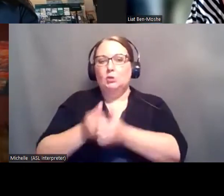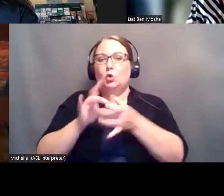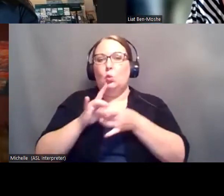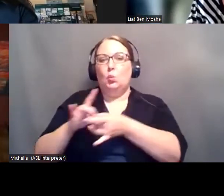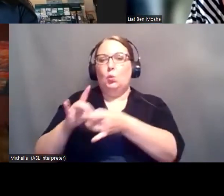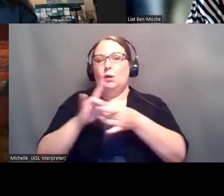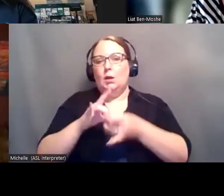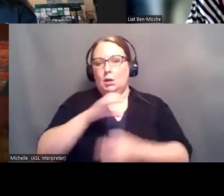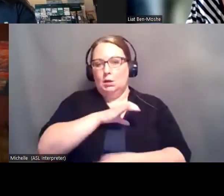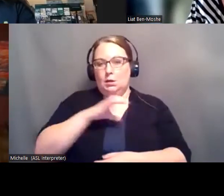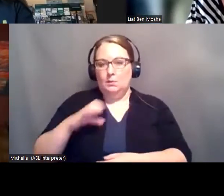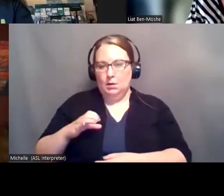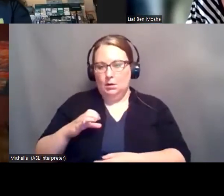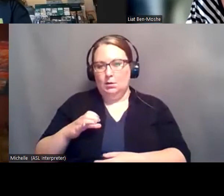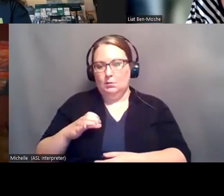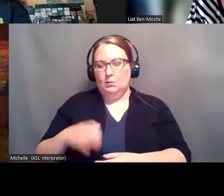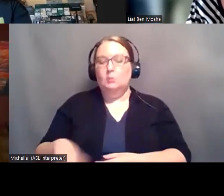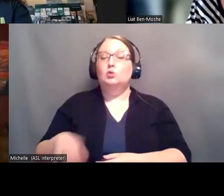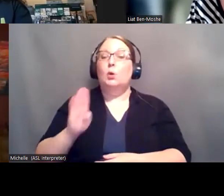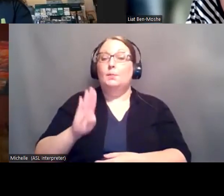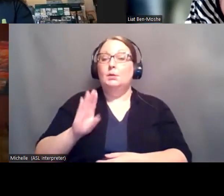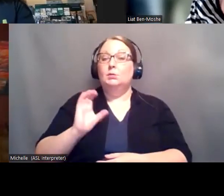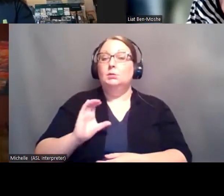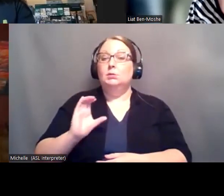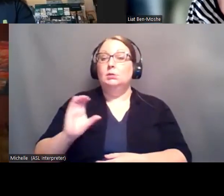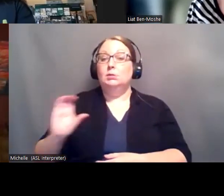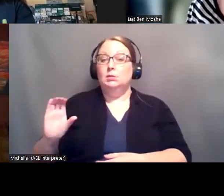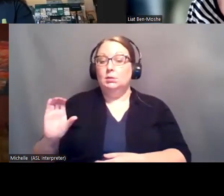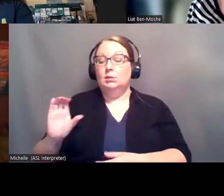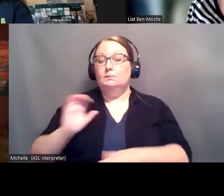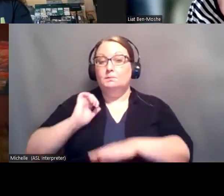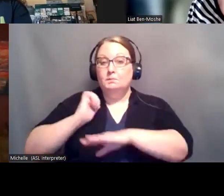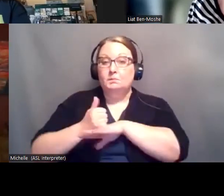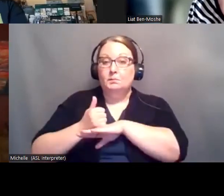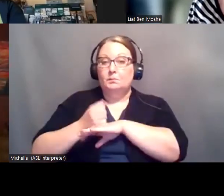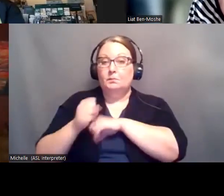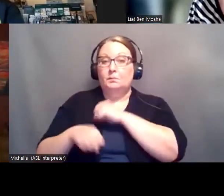And so the BCCC was founded in 2001